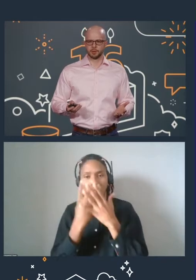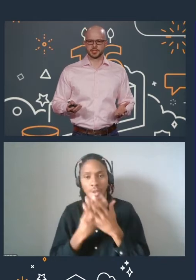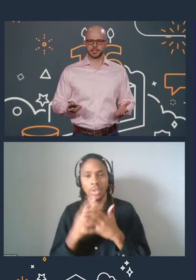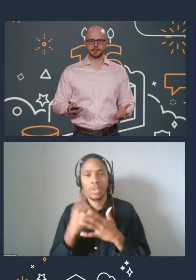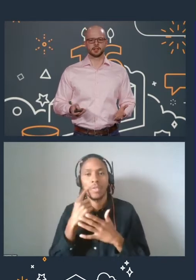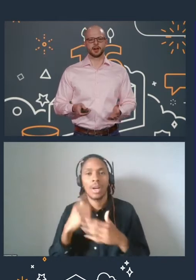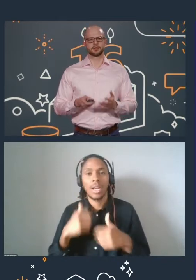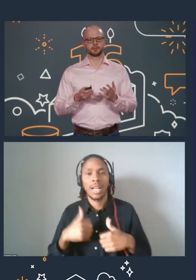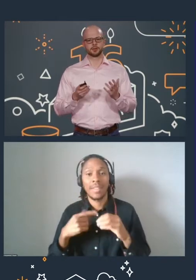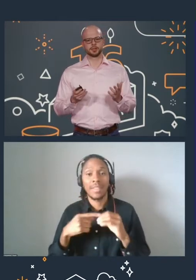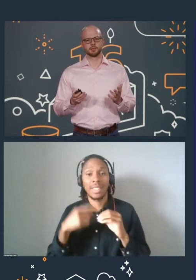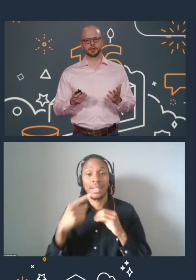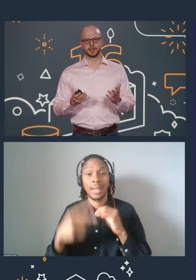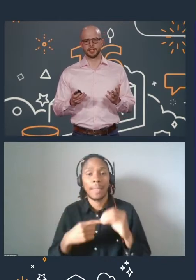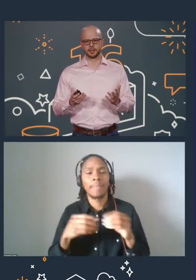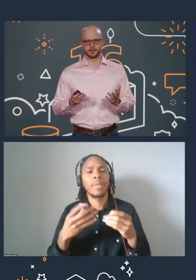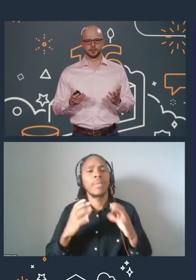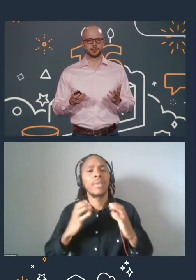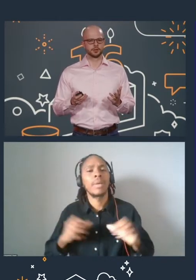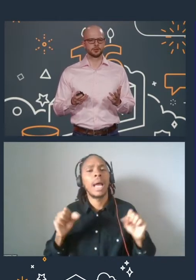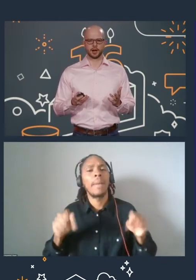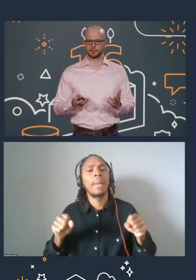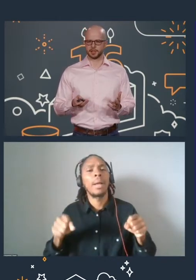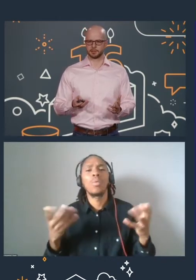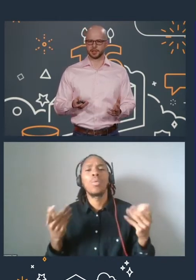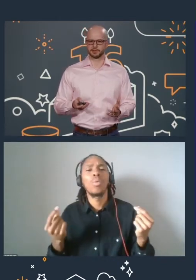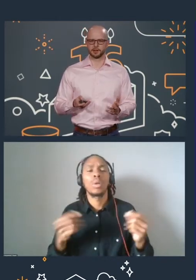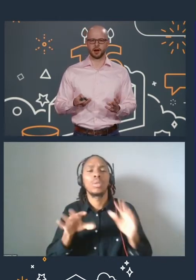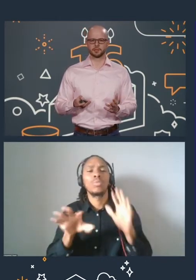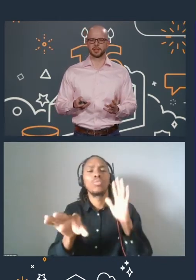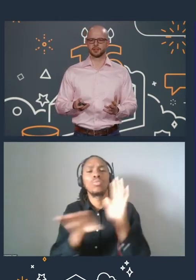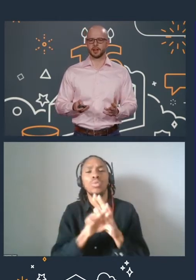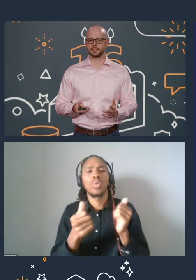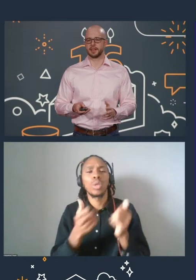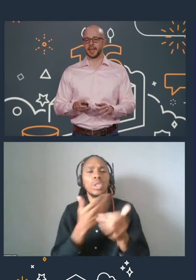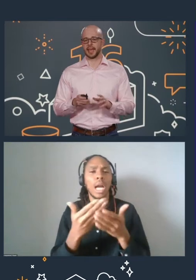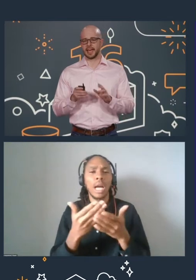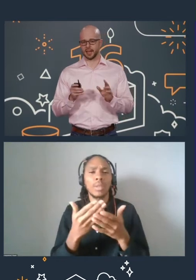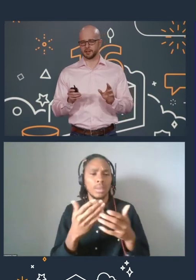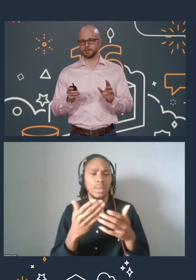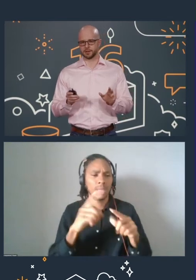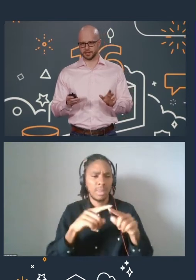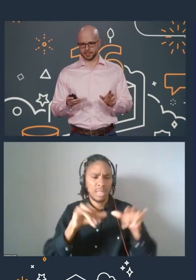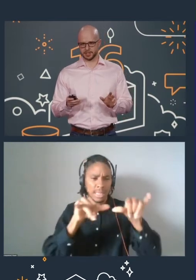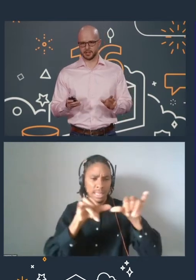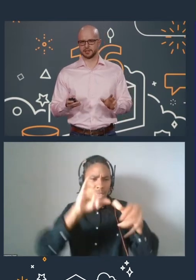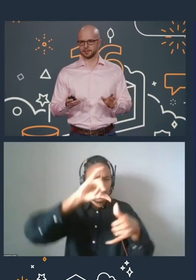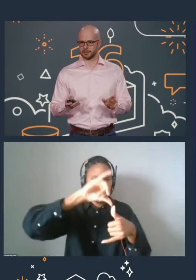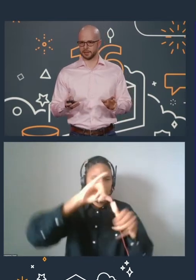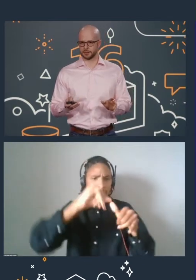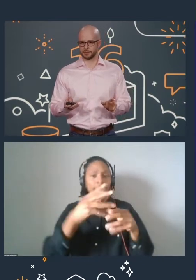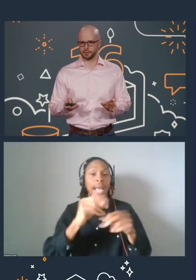which give customers the ability to choose objects based on object-size and version to Lifecycle.